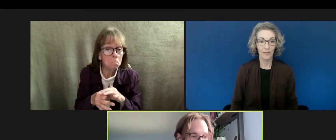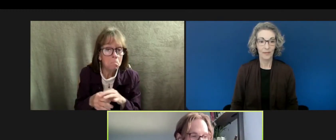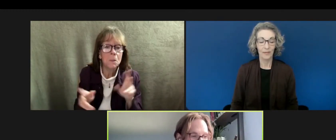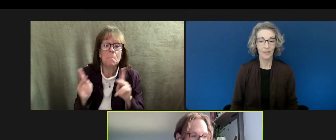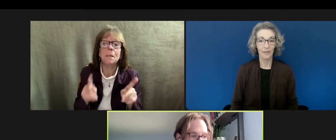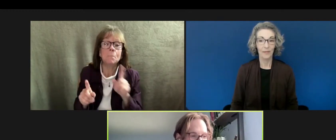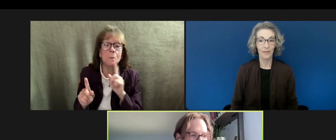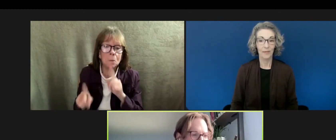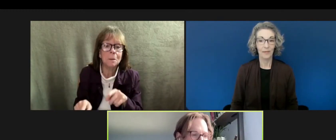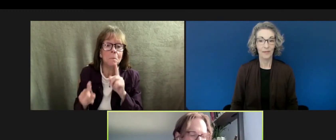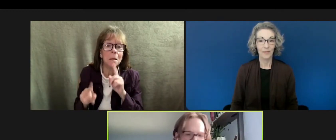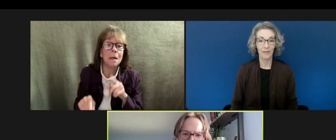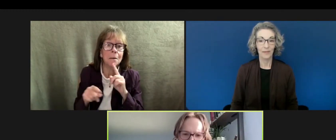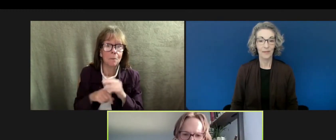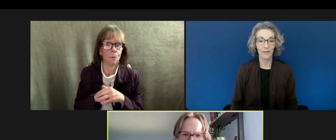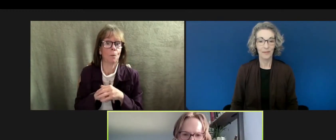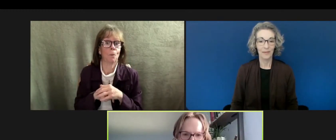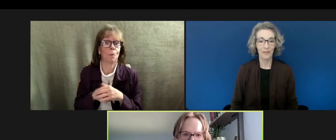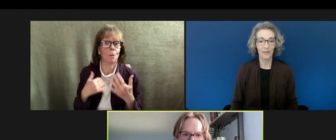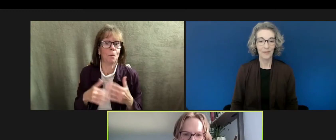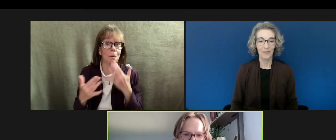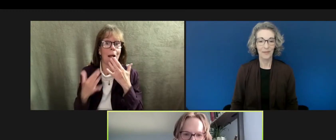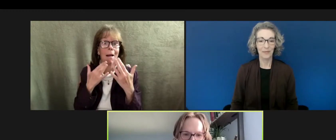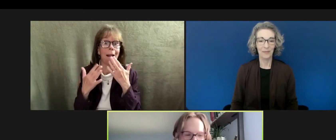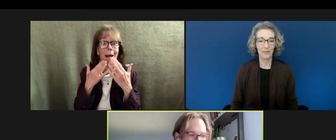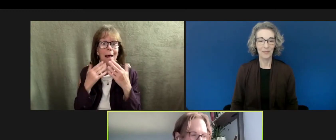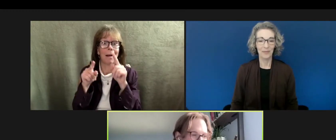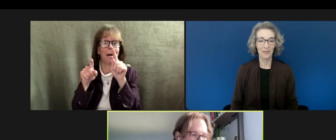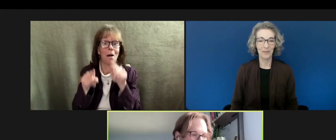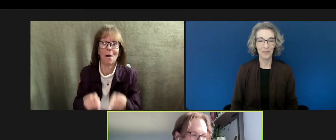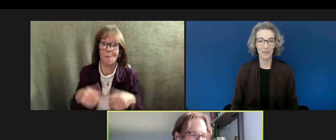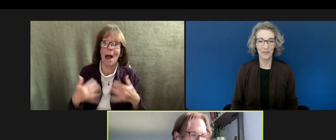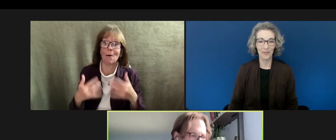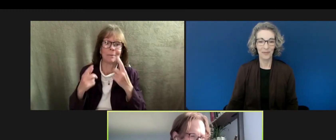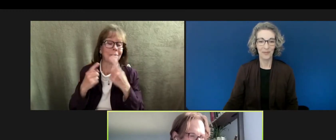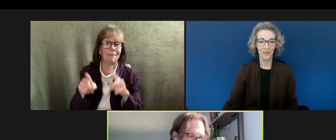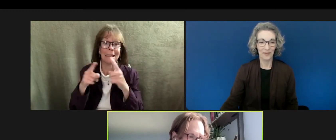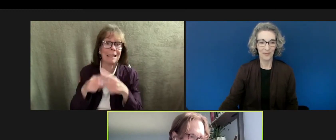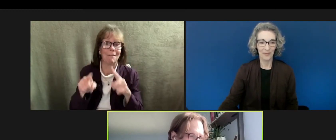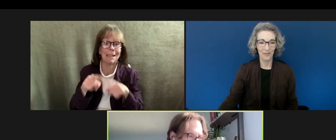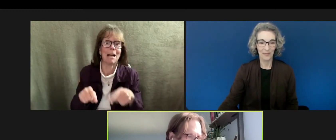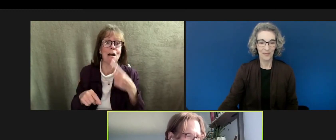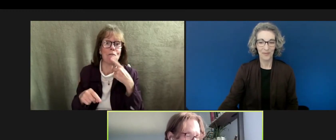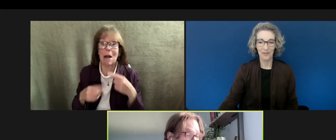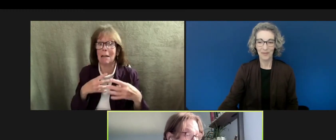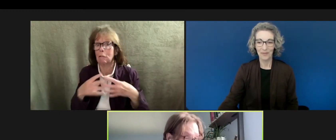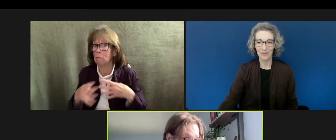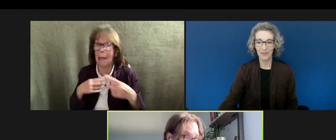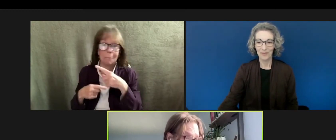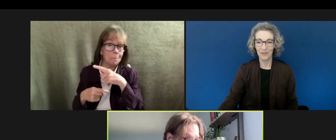[SOUND] Look at all these colors. Yes, folks! Okay, red, gray, black.